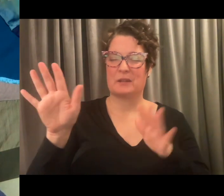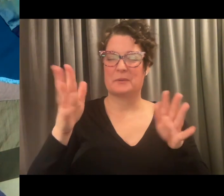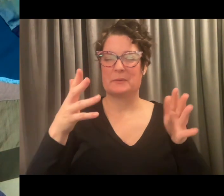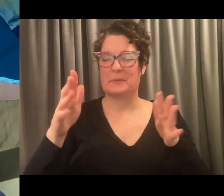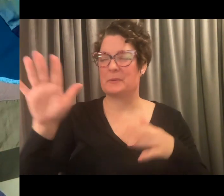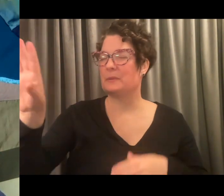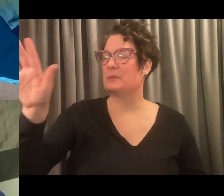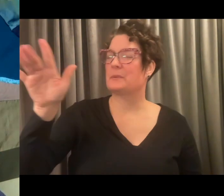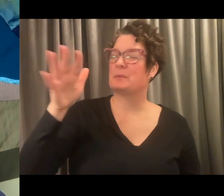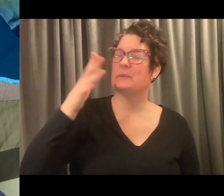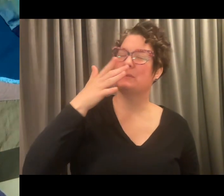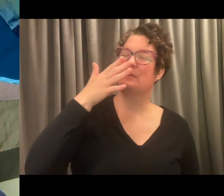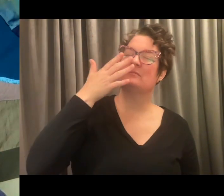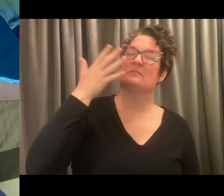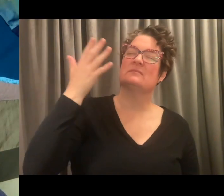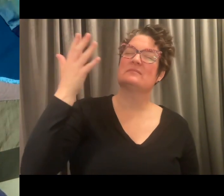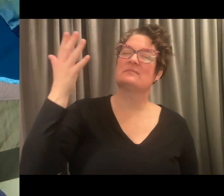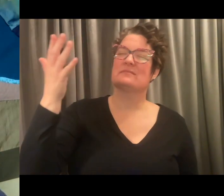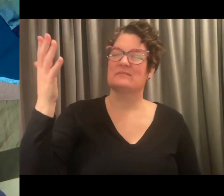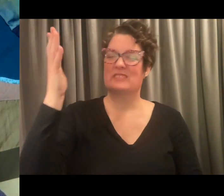Sweetness filling your body.